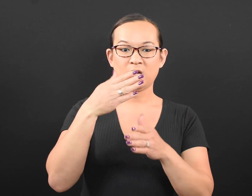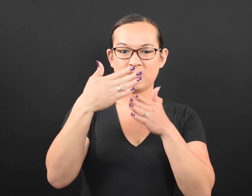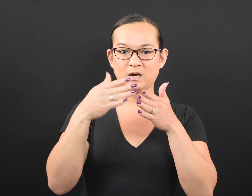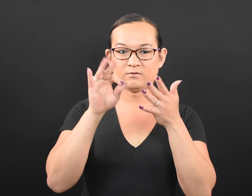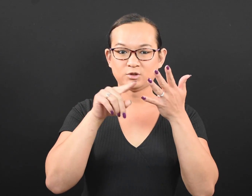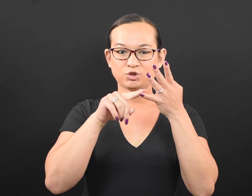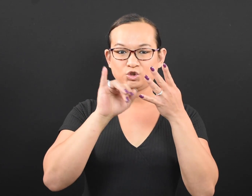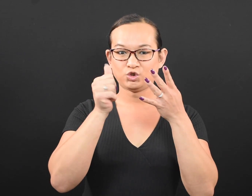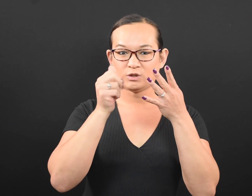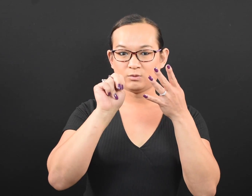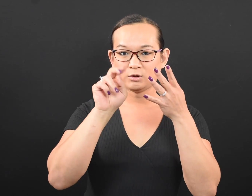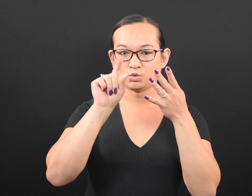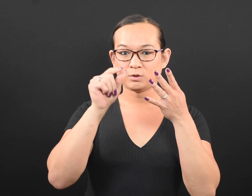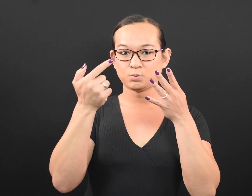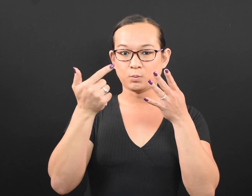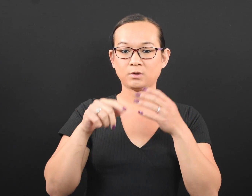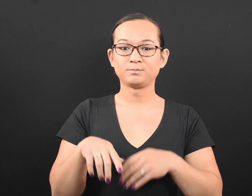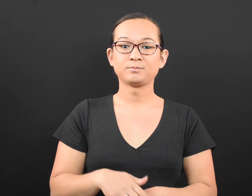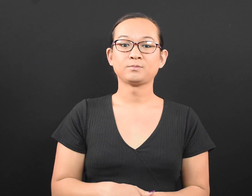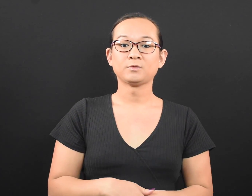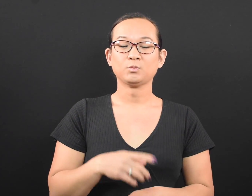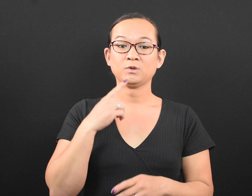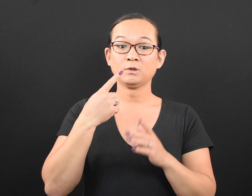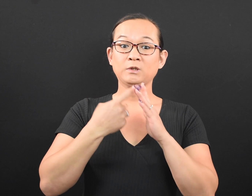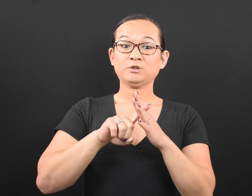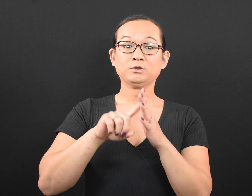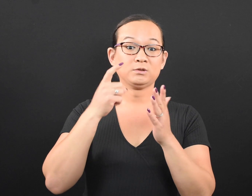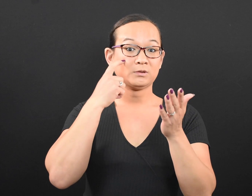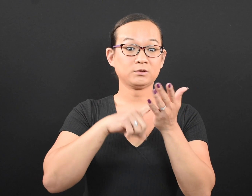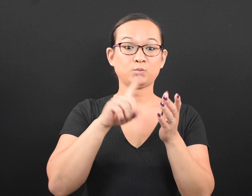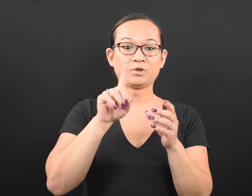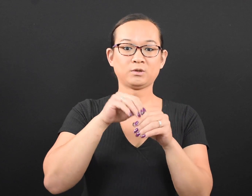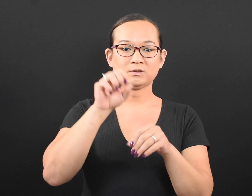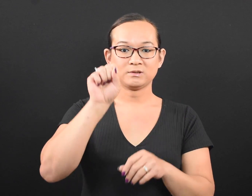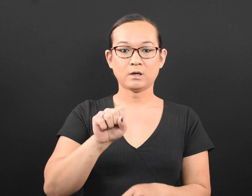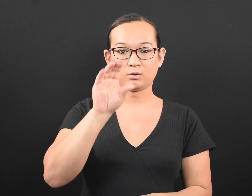It was initially detected in South Africa in December 2020.